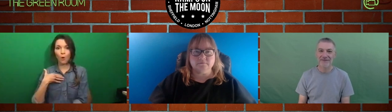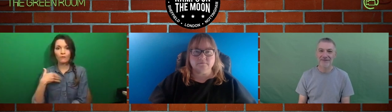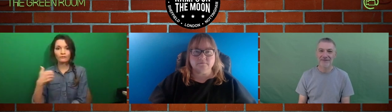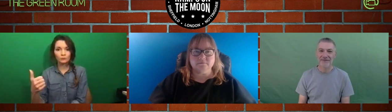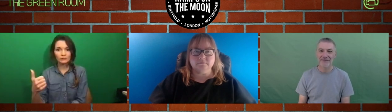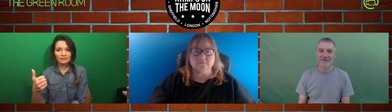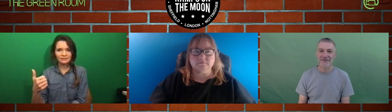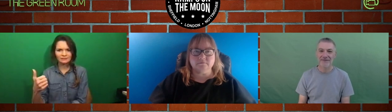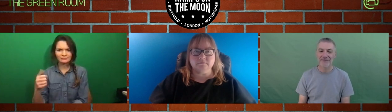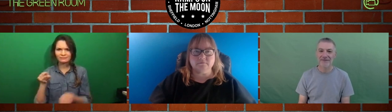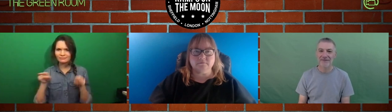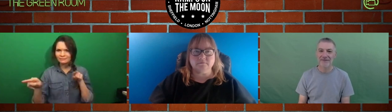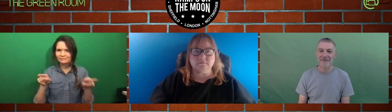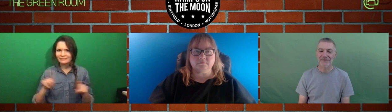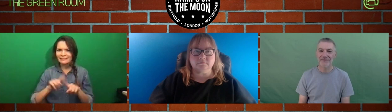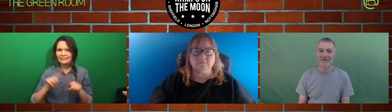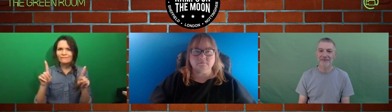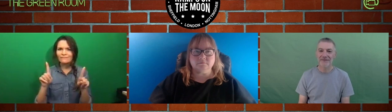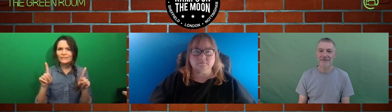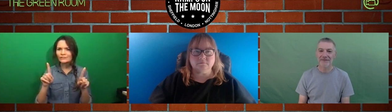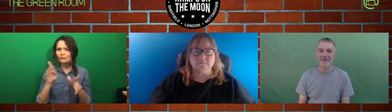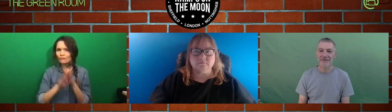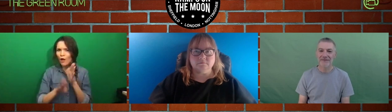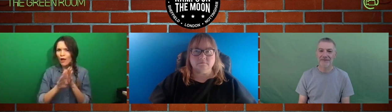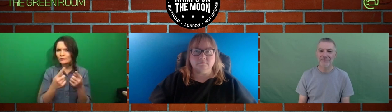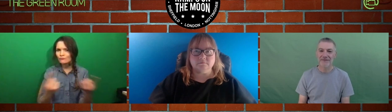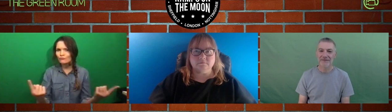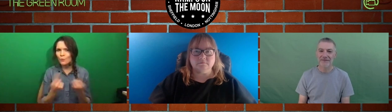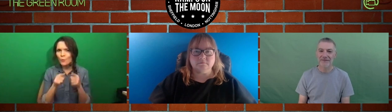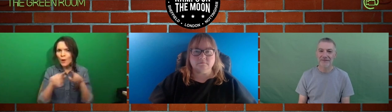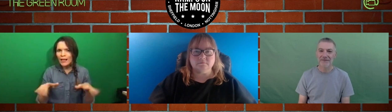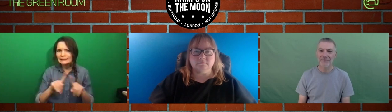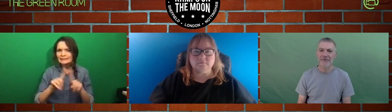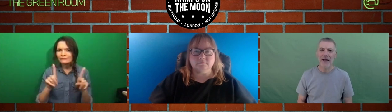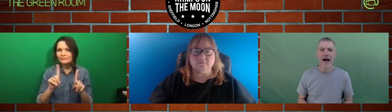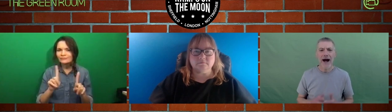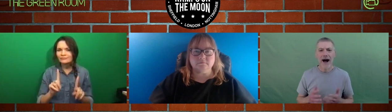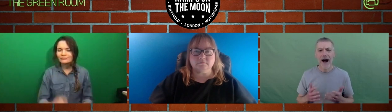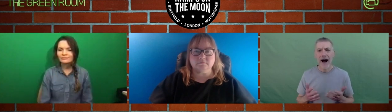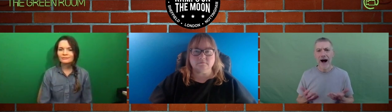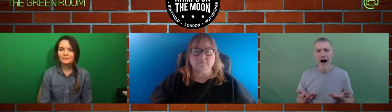was it different in the rehearsal room? At Dark Horse I was working with the